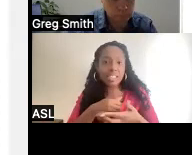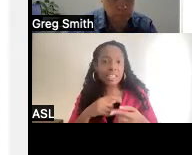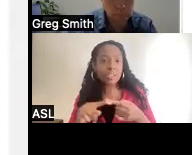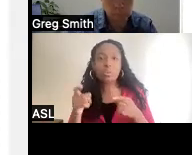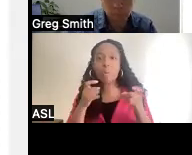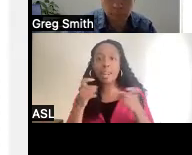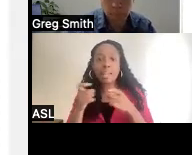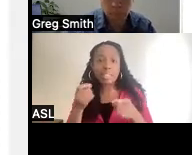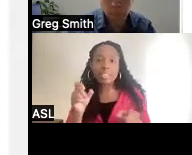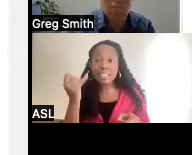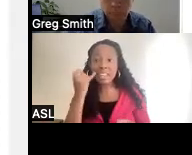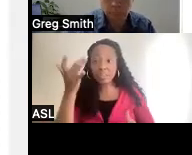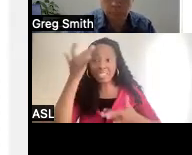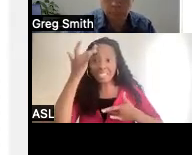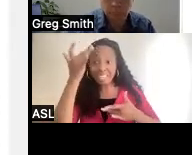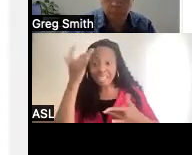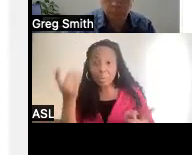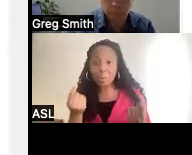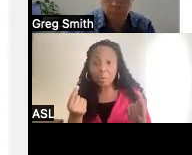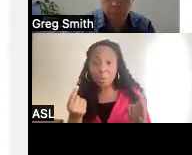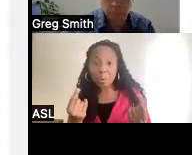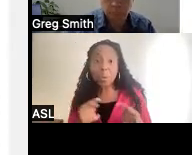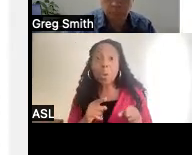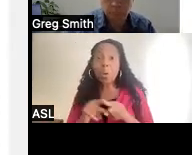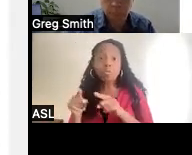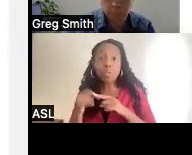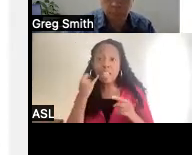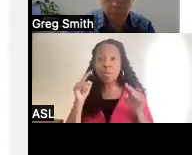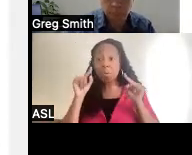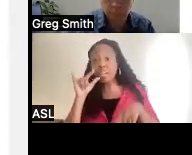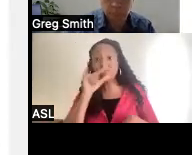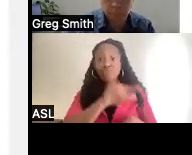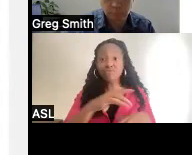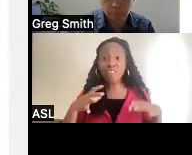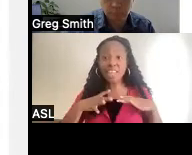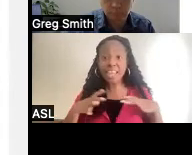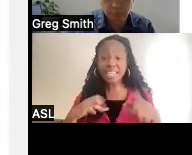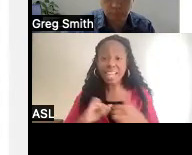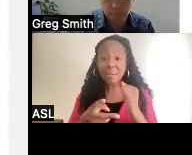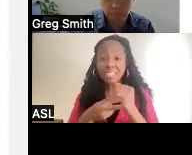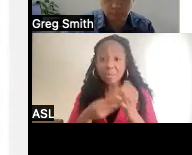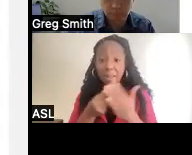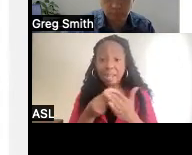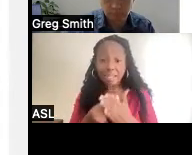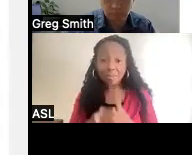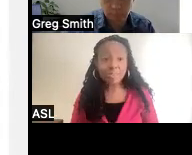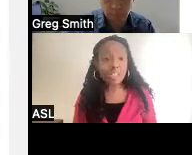illness and even budgeting for a vacation so if we click browse all collections we can take a